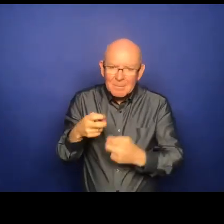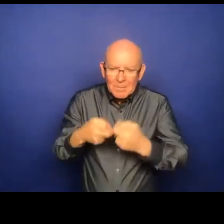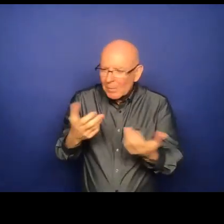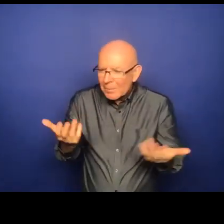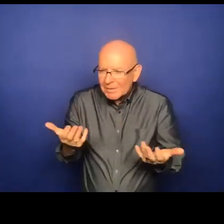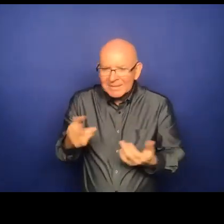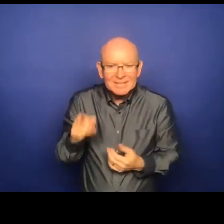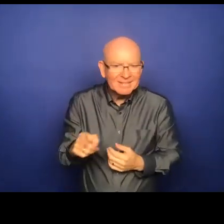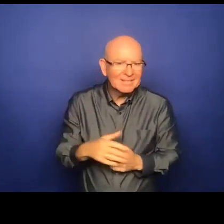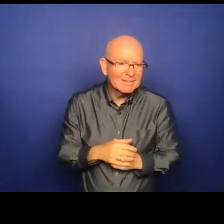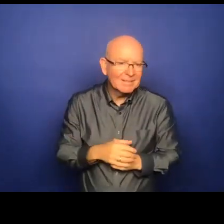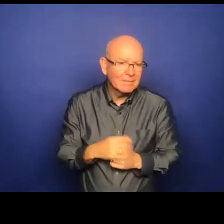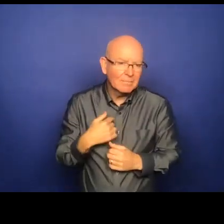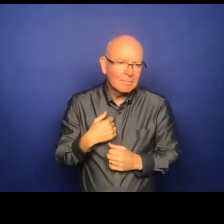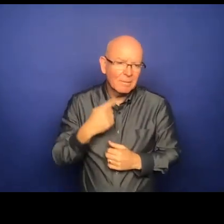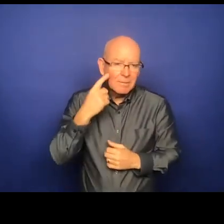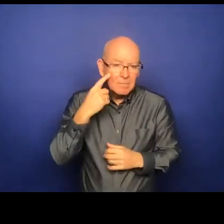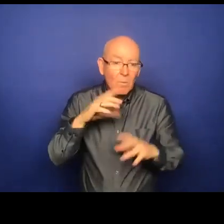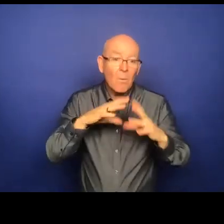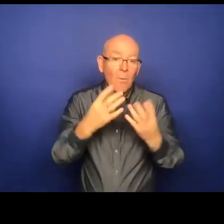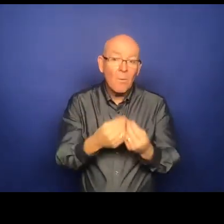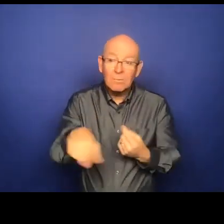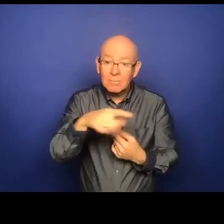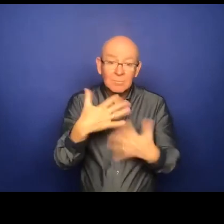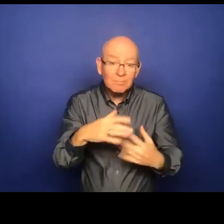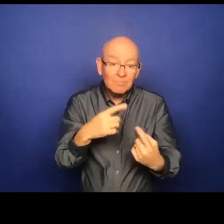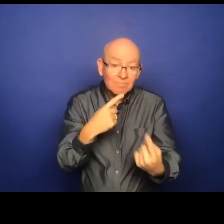problems ahead of us. I think all of the examples that all of you